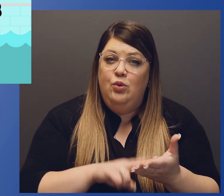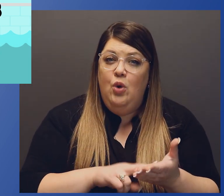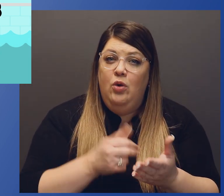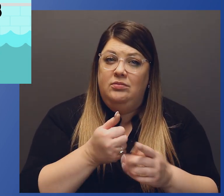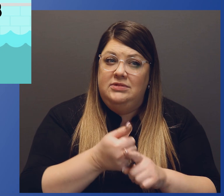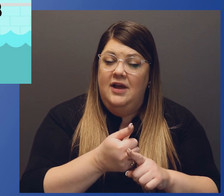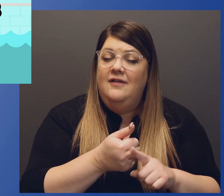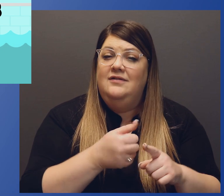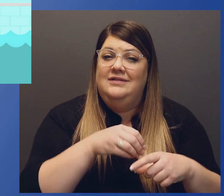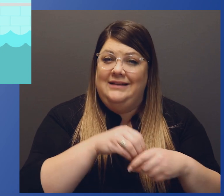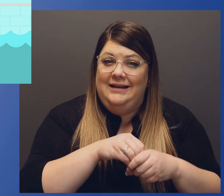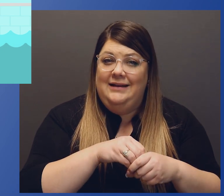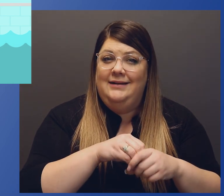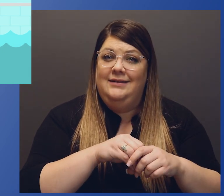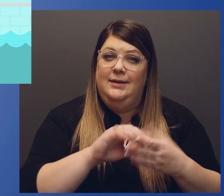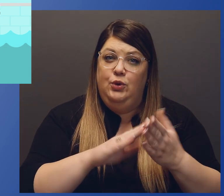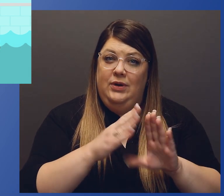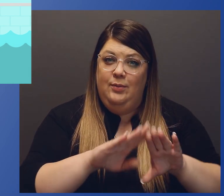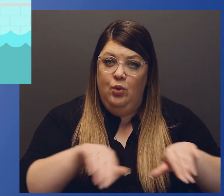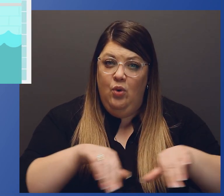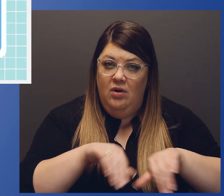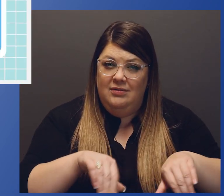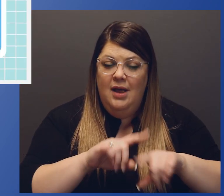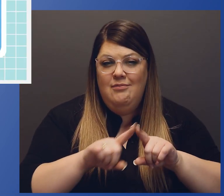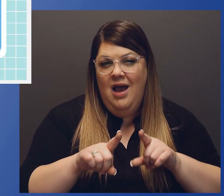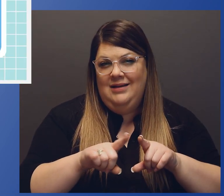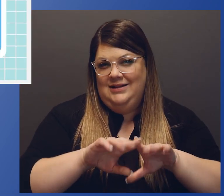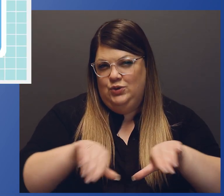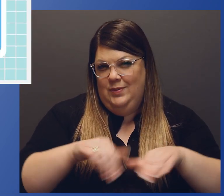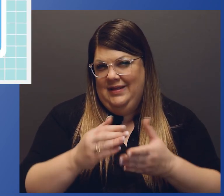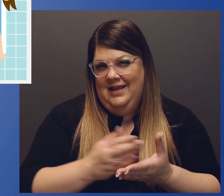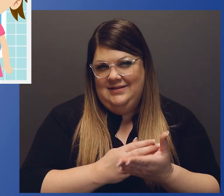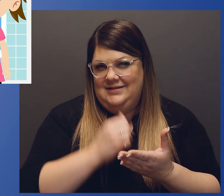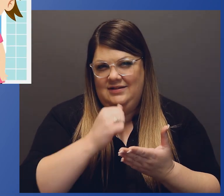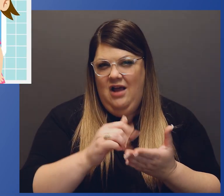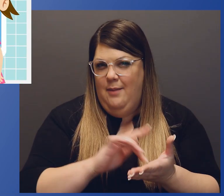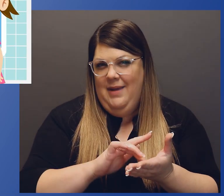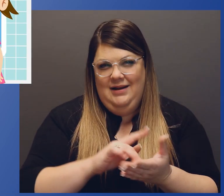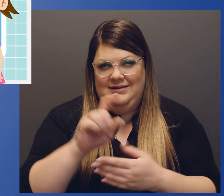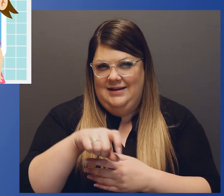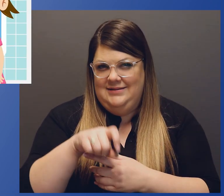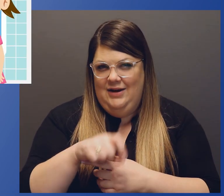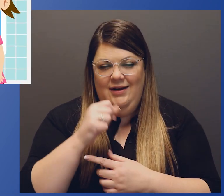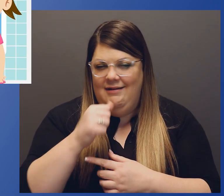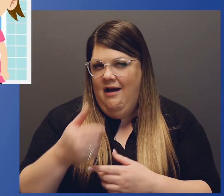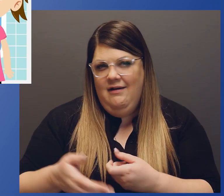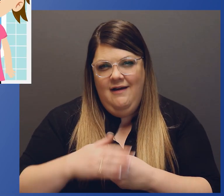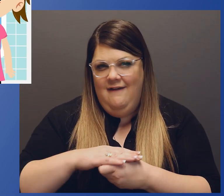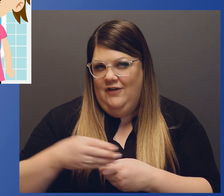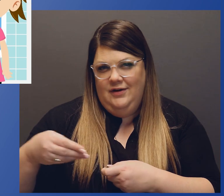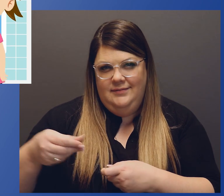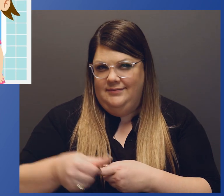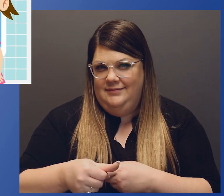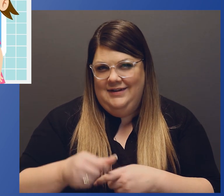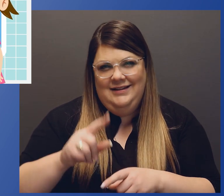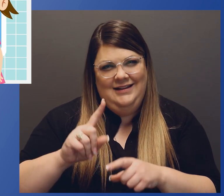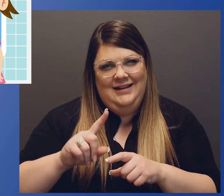a medical necessity or a covered benefit, so the Division cannot pay for them. However, the lessons can be included